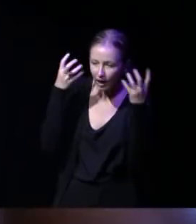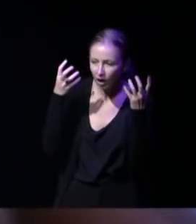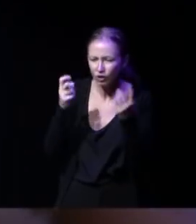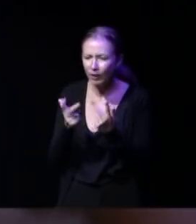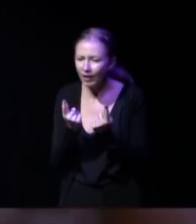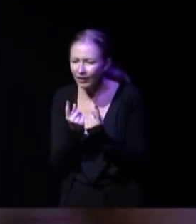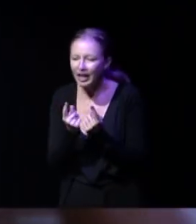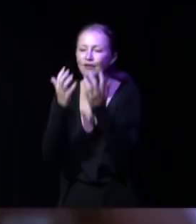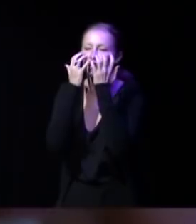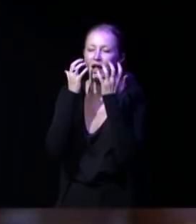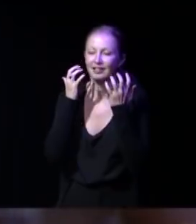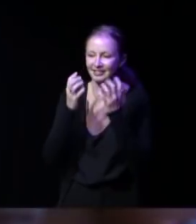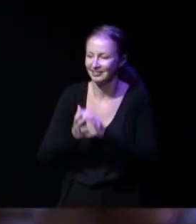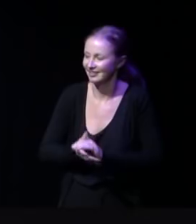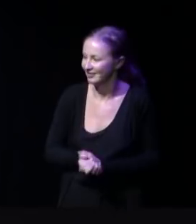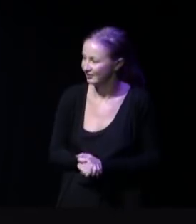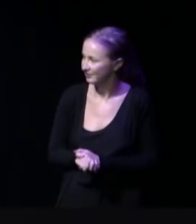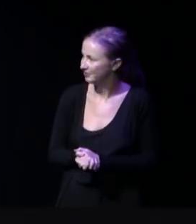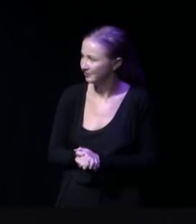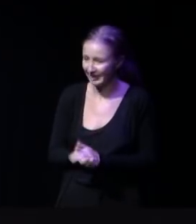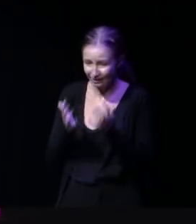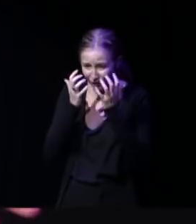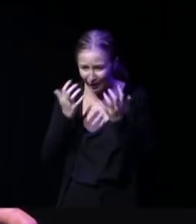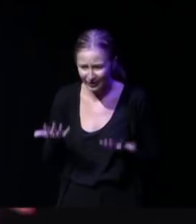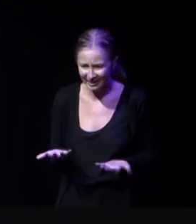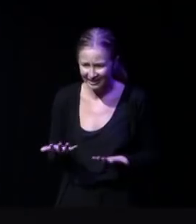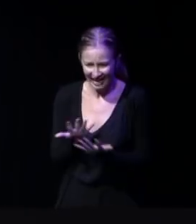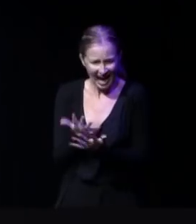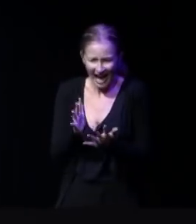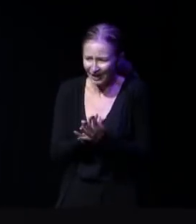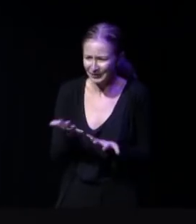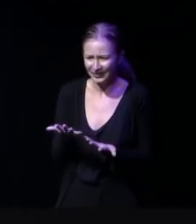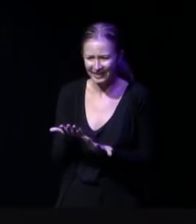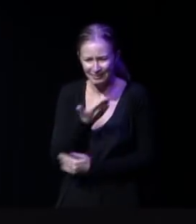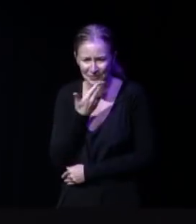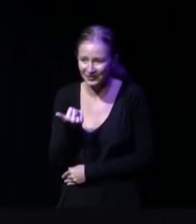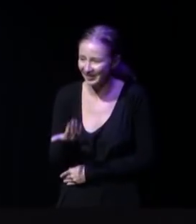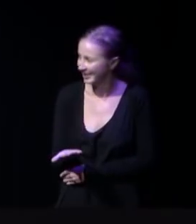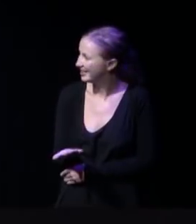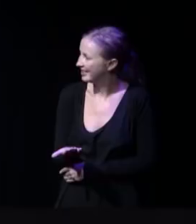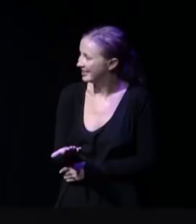Freckles. Freckles, I mean, how could freckles, I mean freckles are the, I mean, you know.